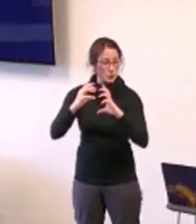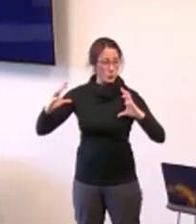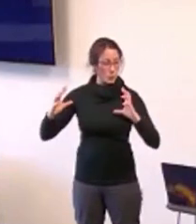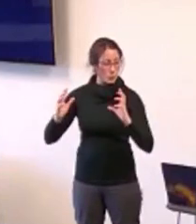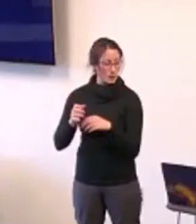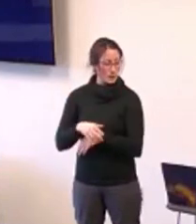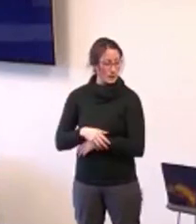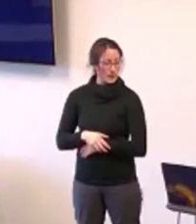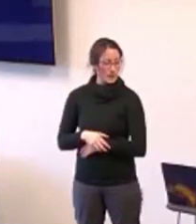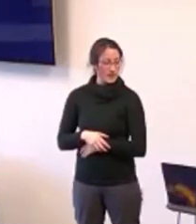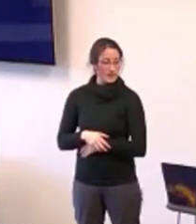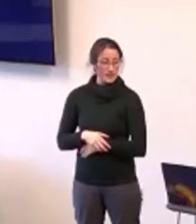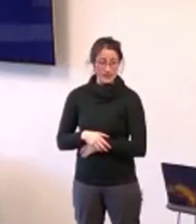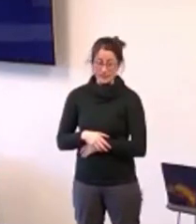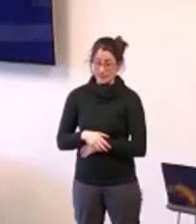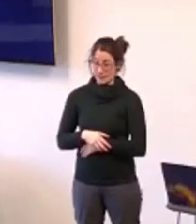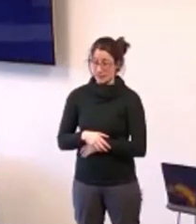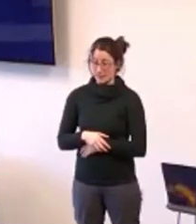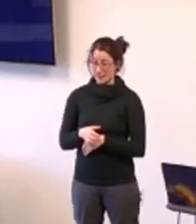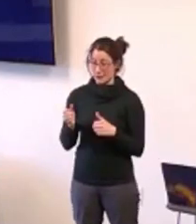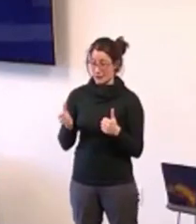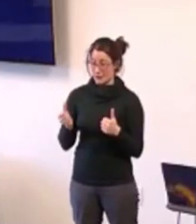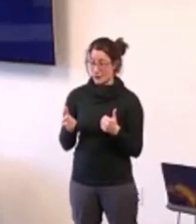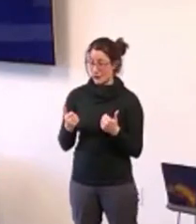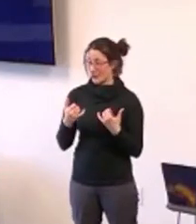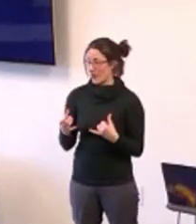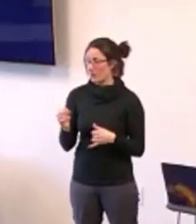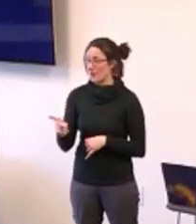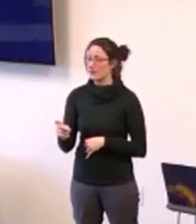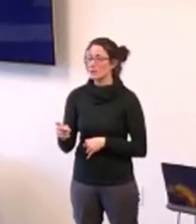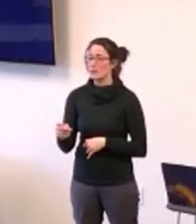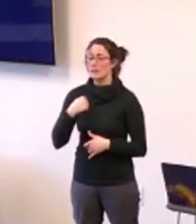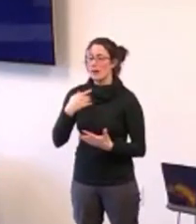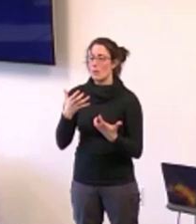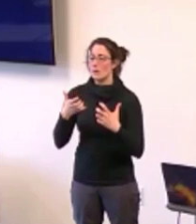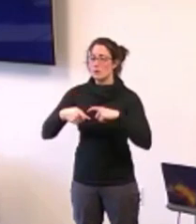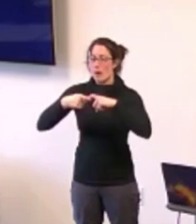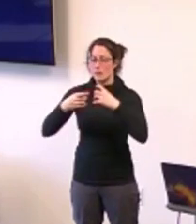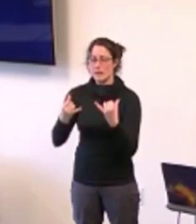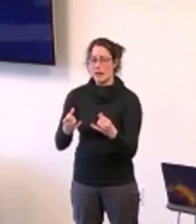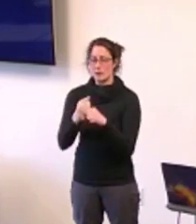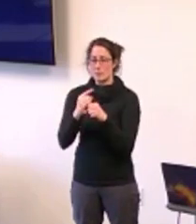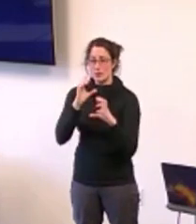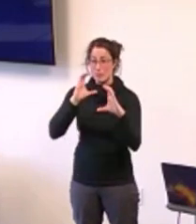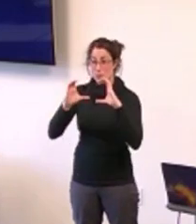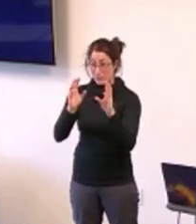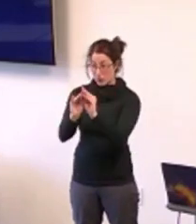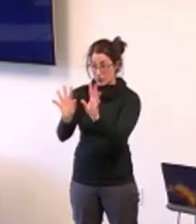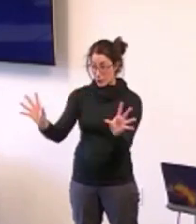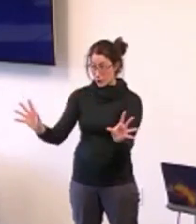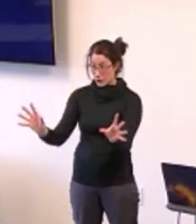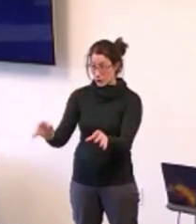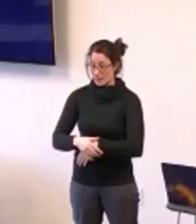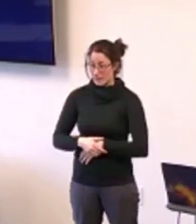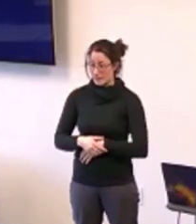So we're good now? Great, so just want to pause for a moment to make sure communication is clear. And just to kind of take a breather.